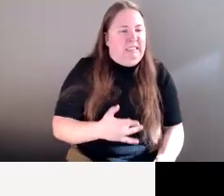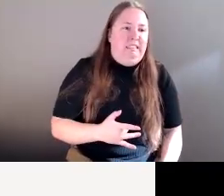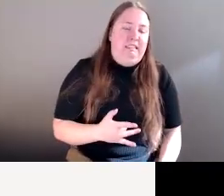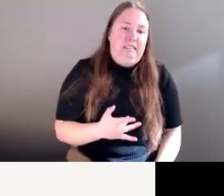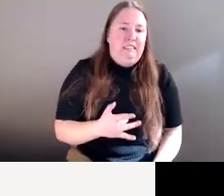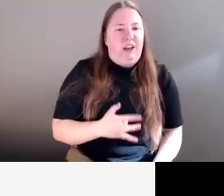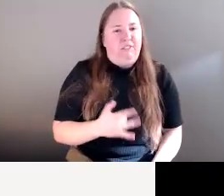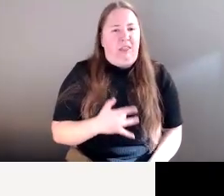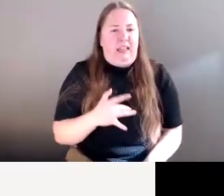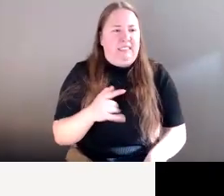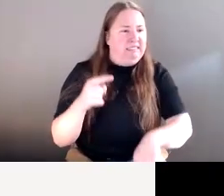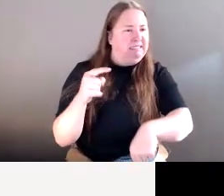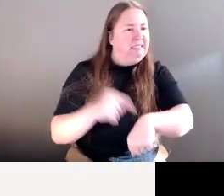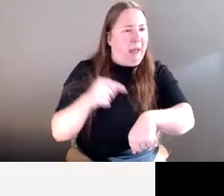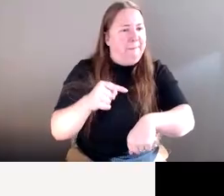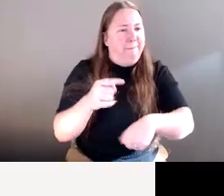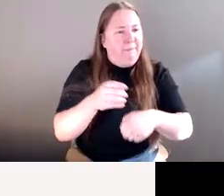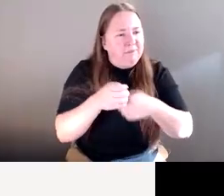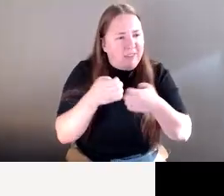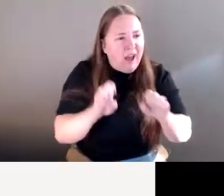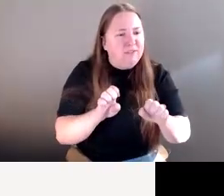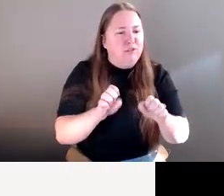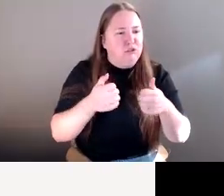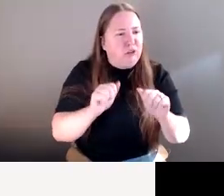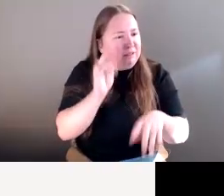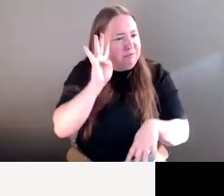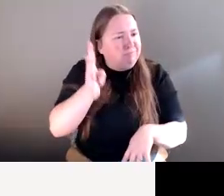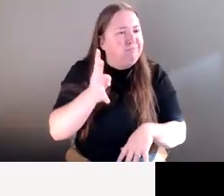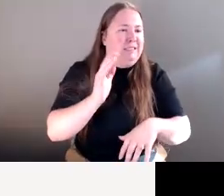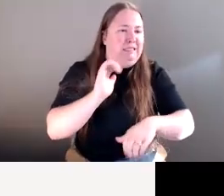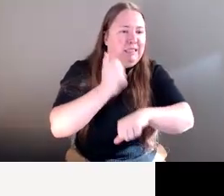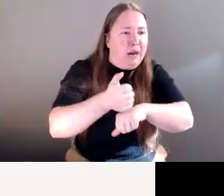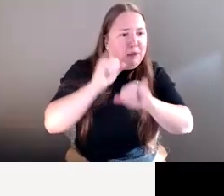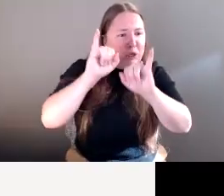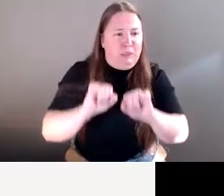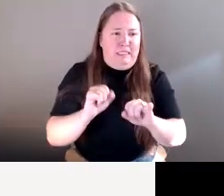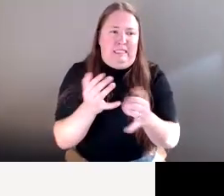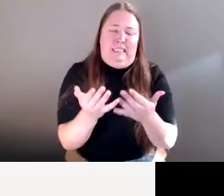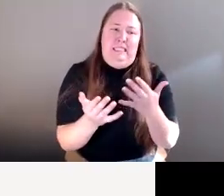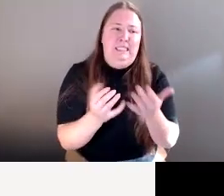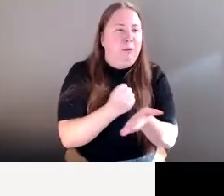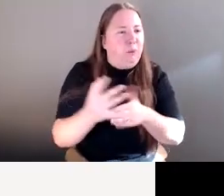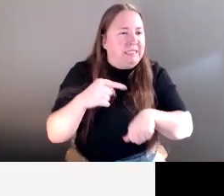the time that's put into trying to create a quiz and whatnot, if it was Canvas